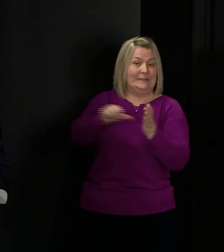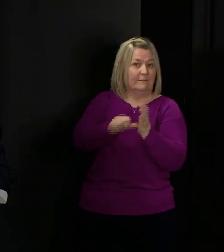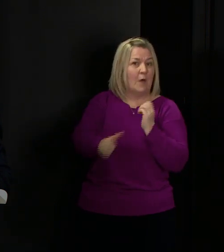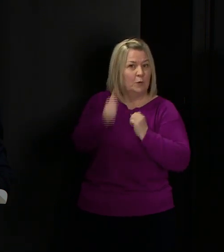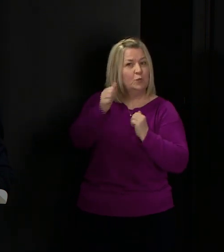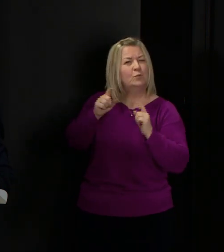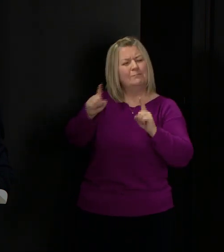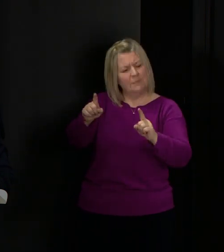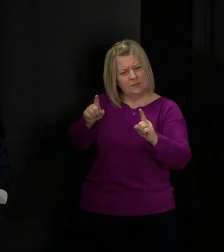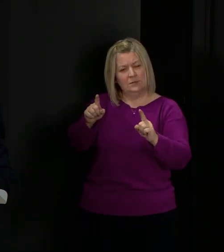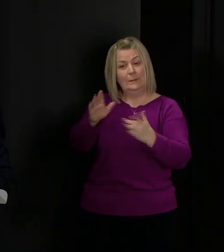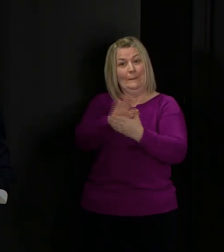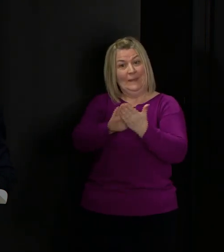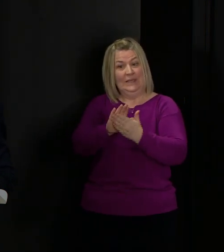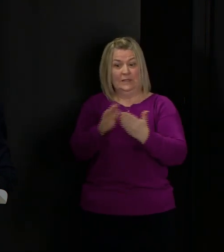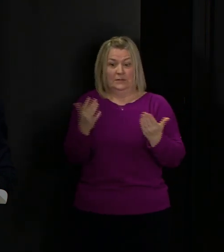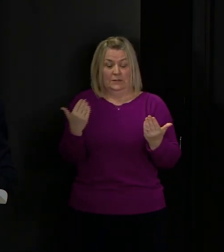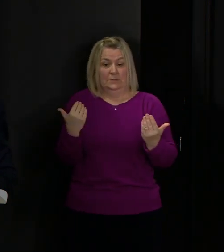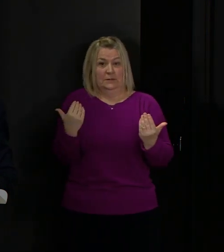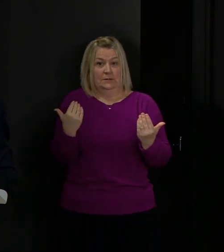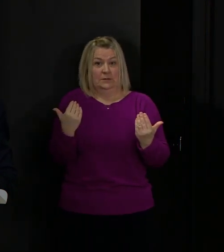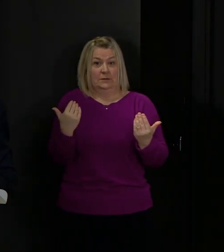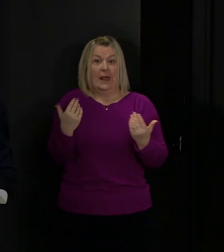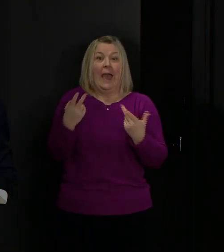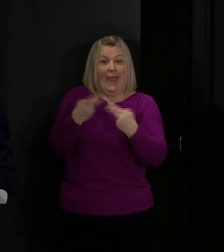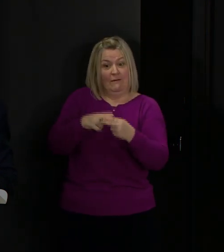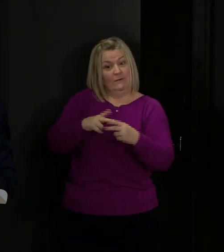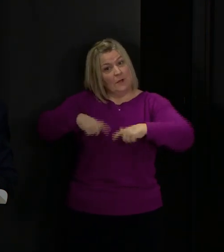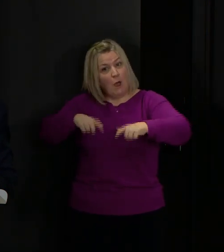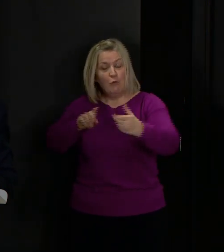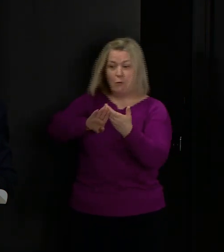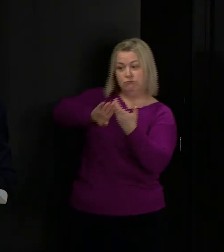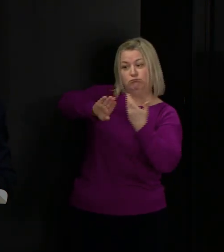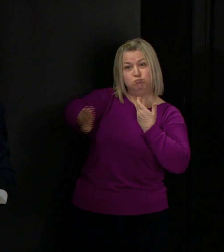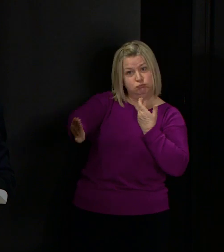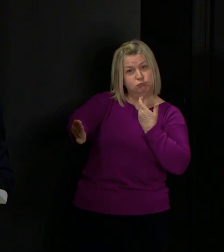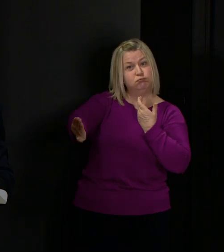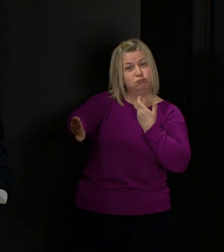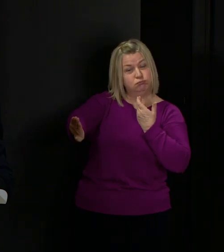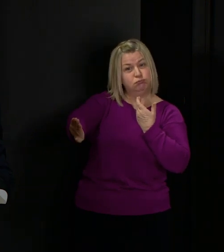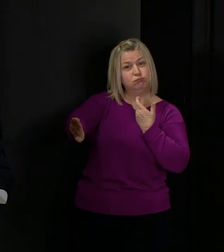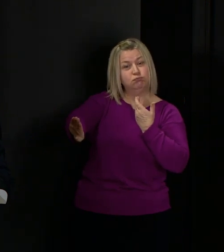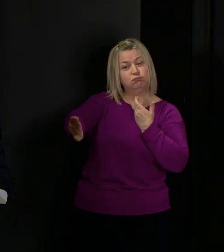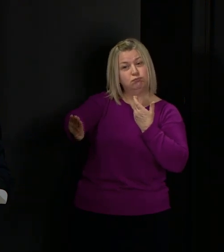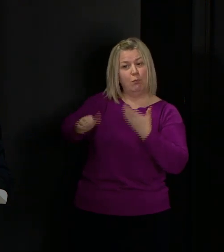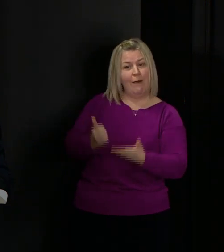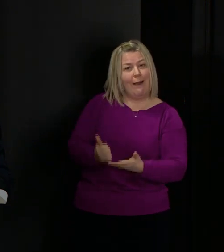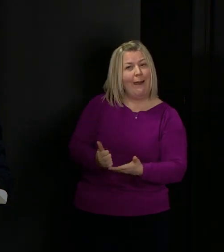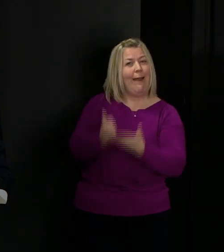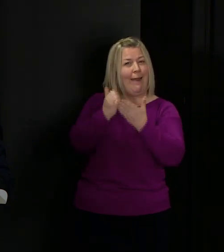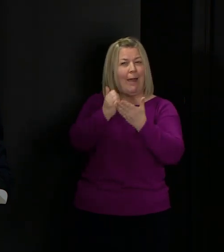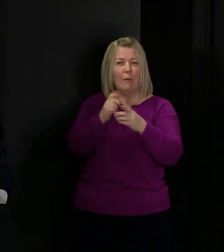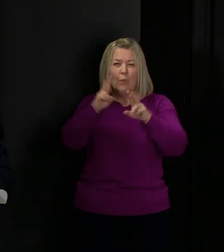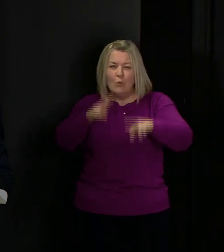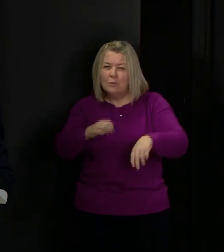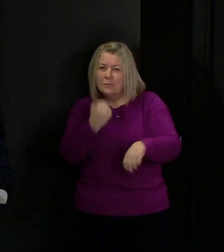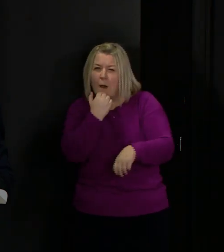impact on the way that we will reshape the kind of numbers of people who are able to